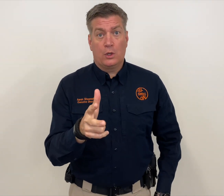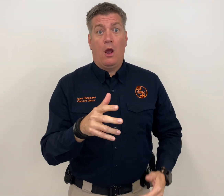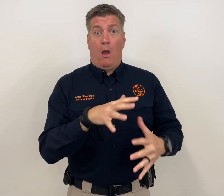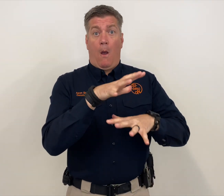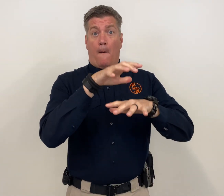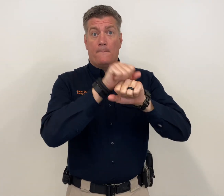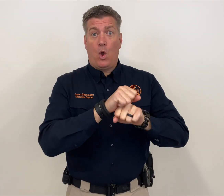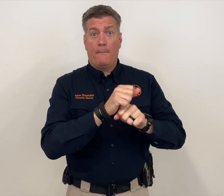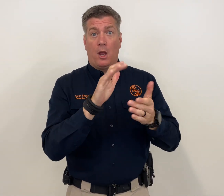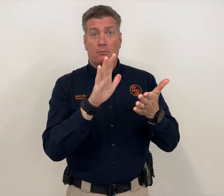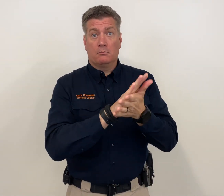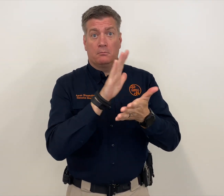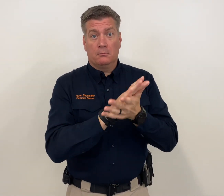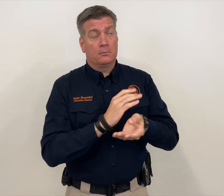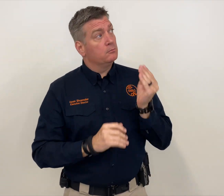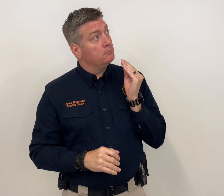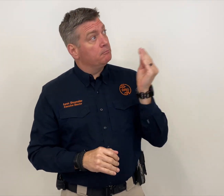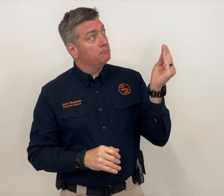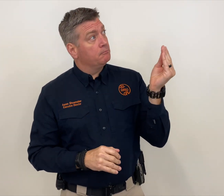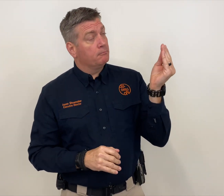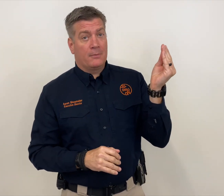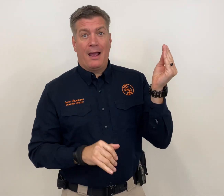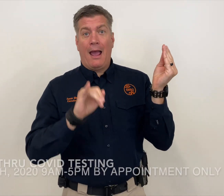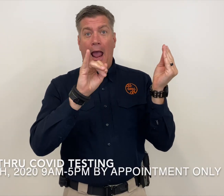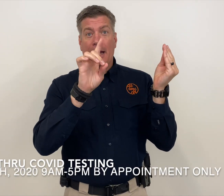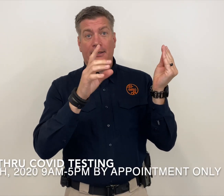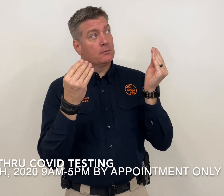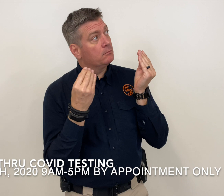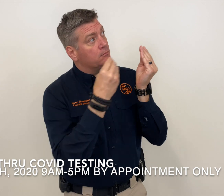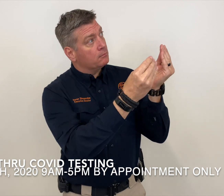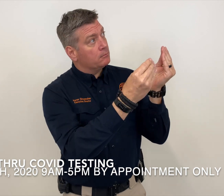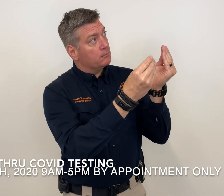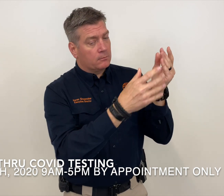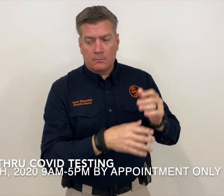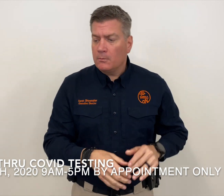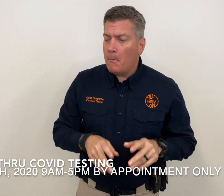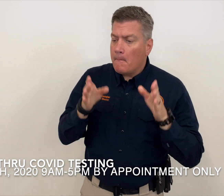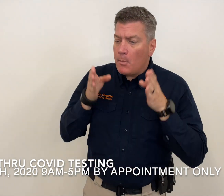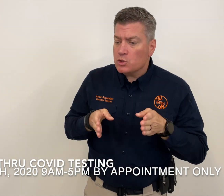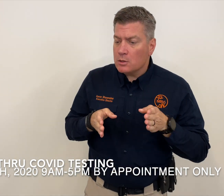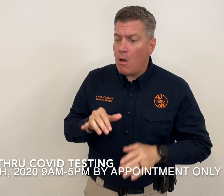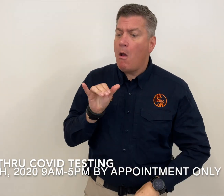for the entire testing procedure bring your appointment and your ID and you'll